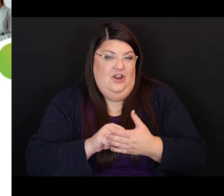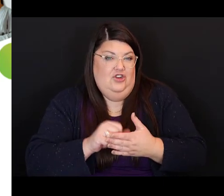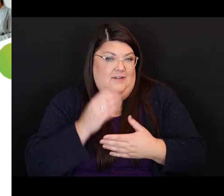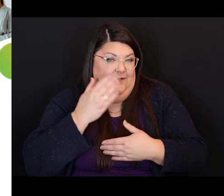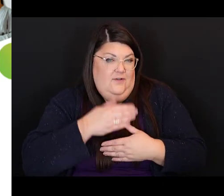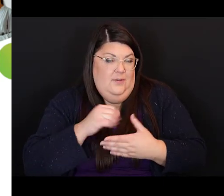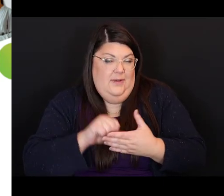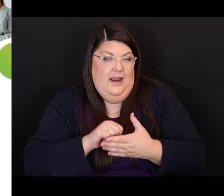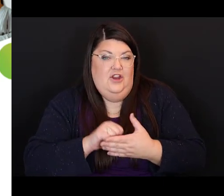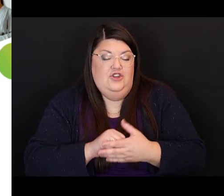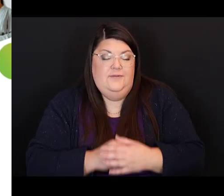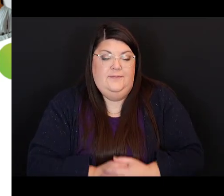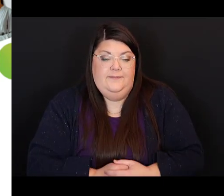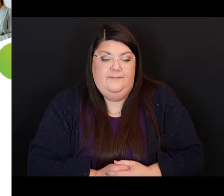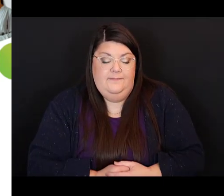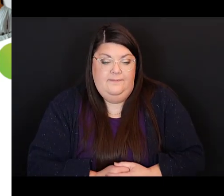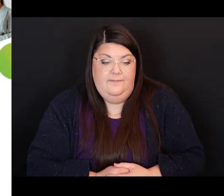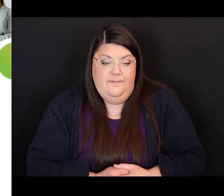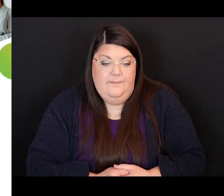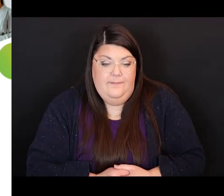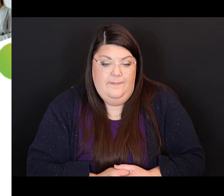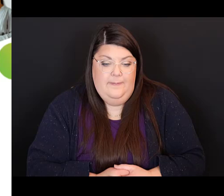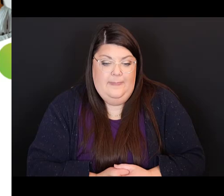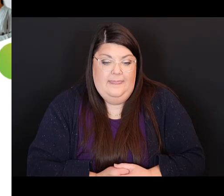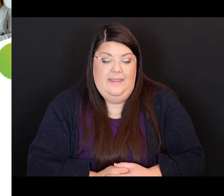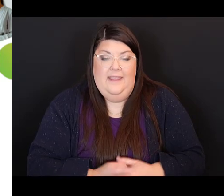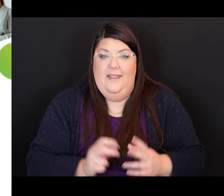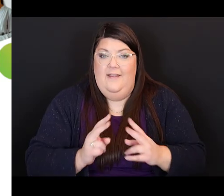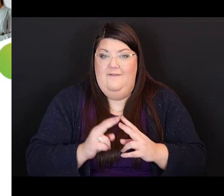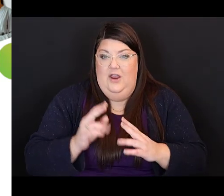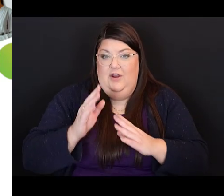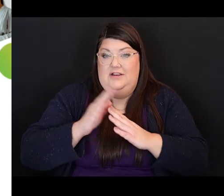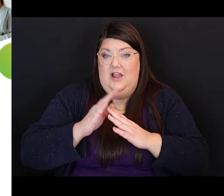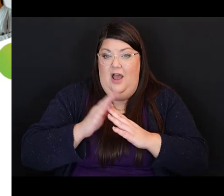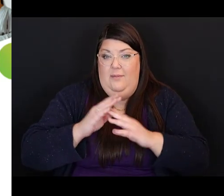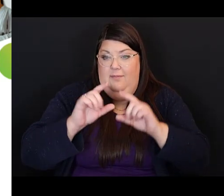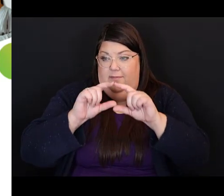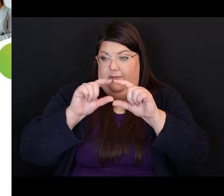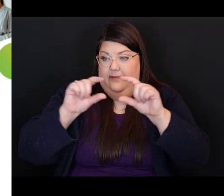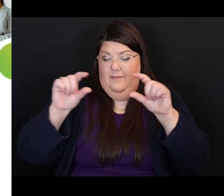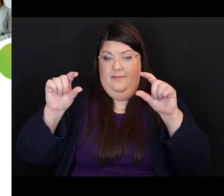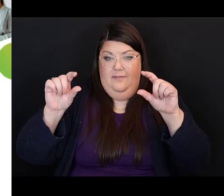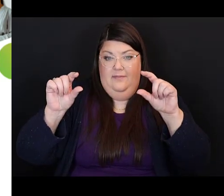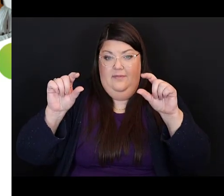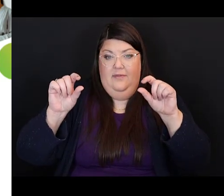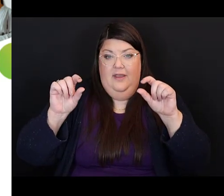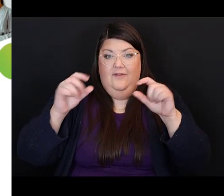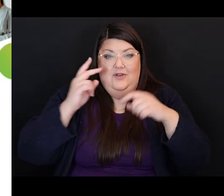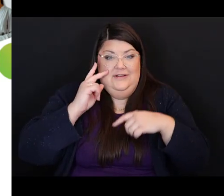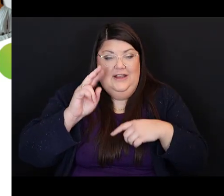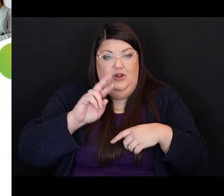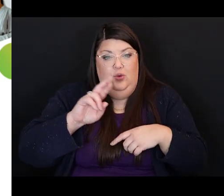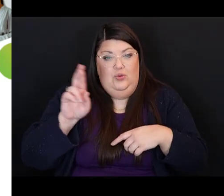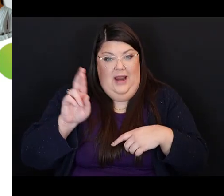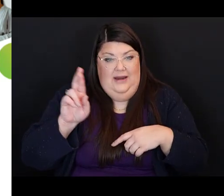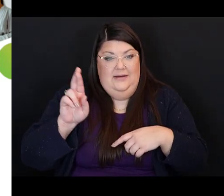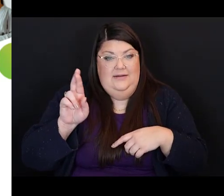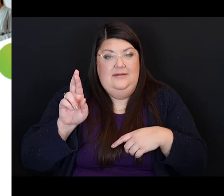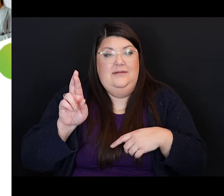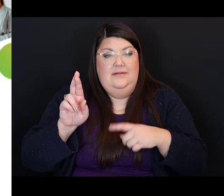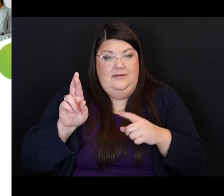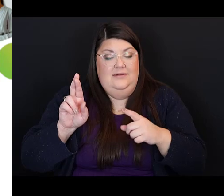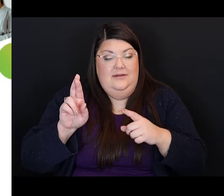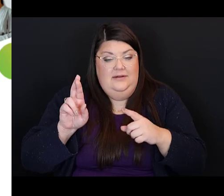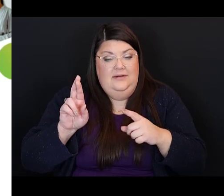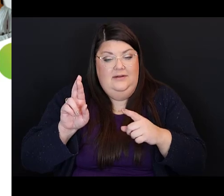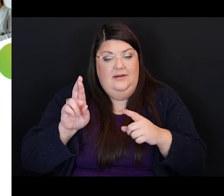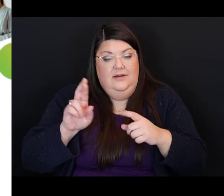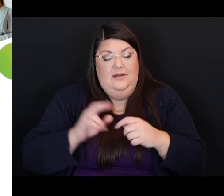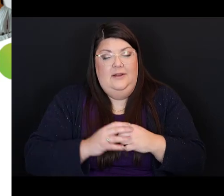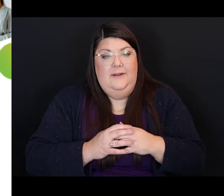for train VR. And there's, at the very top of the landing page, if you go to the right-hand side of